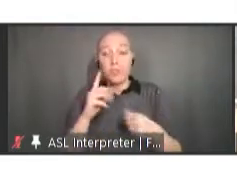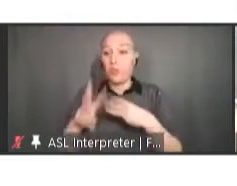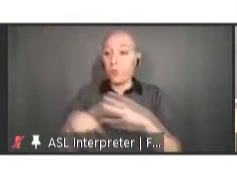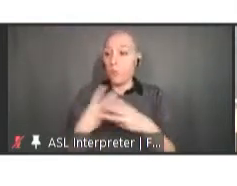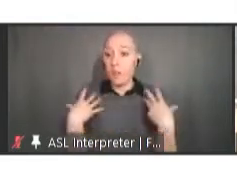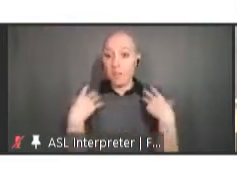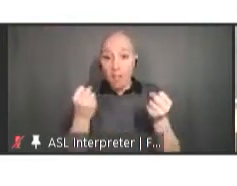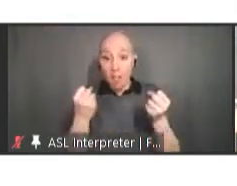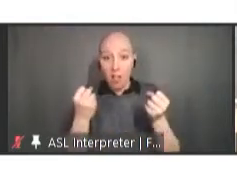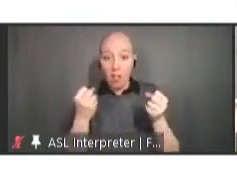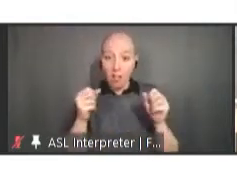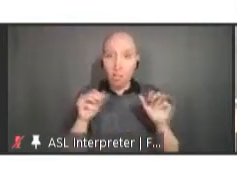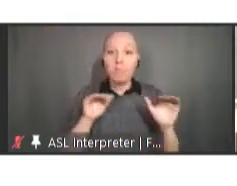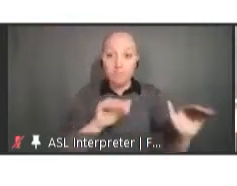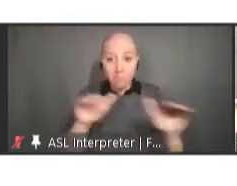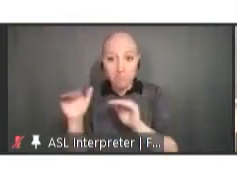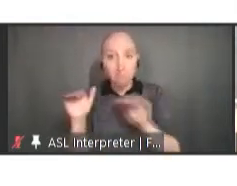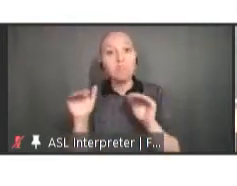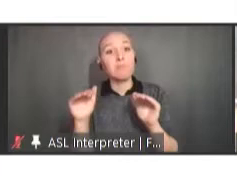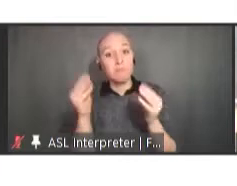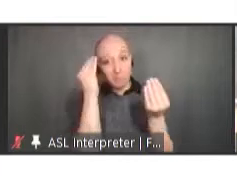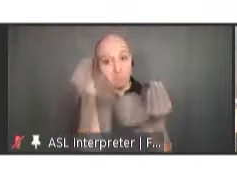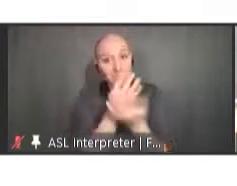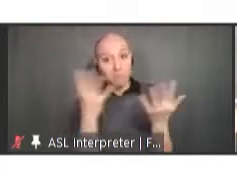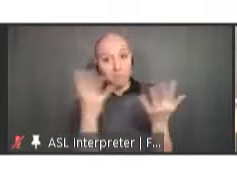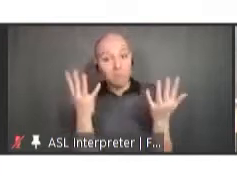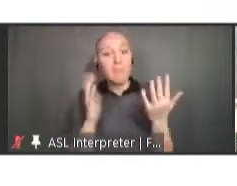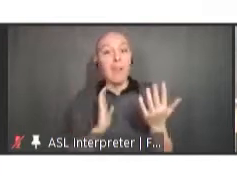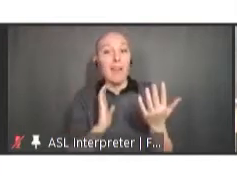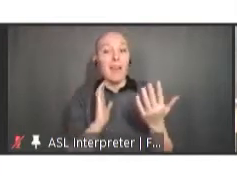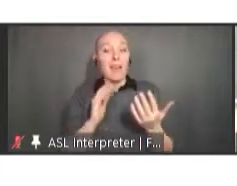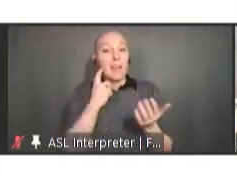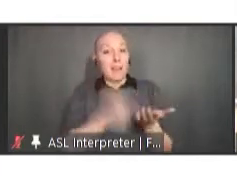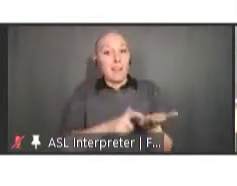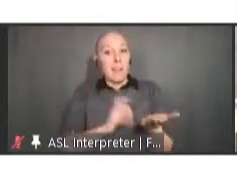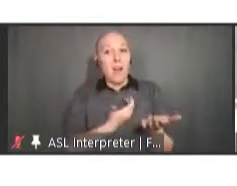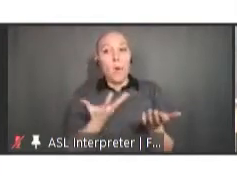brought to mind some of our own information gaps in all the adult immunization in this country.